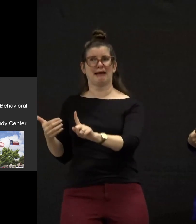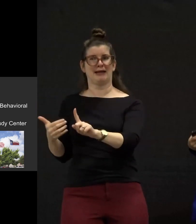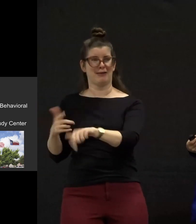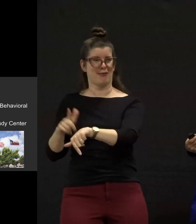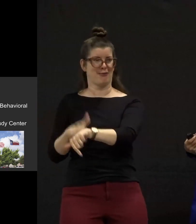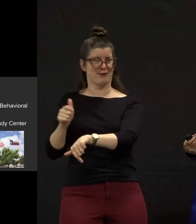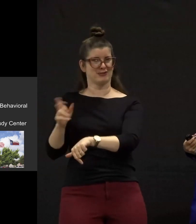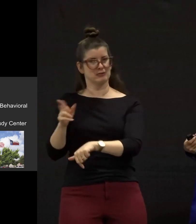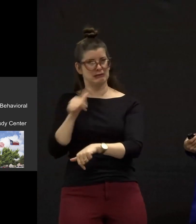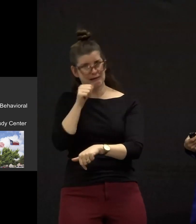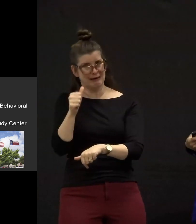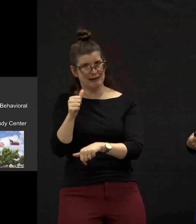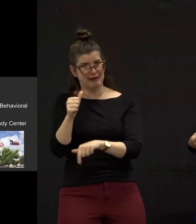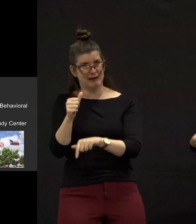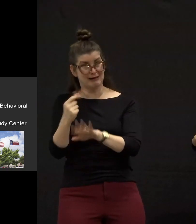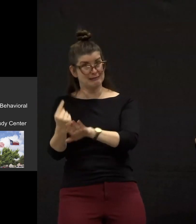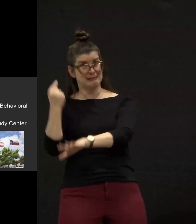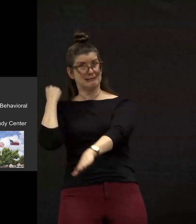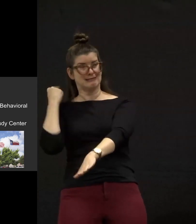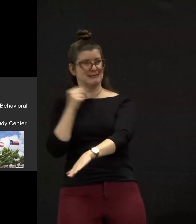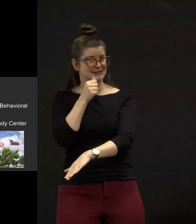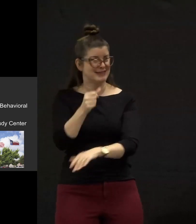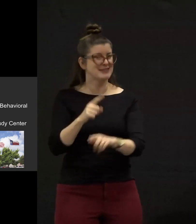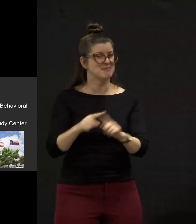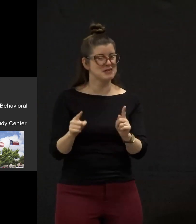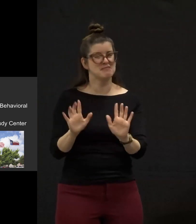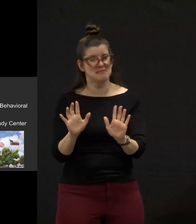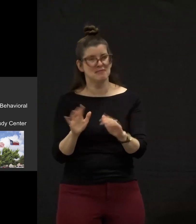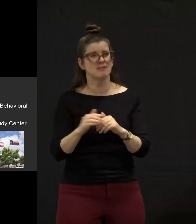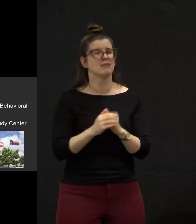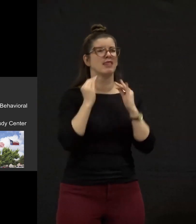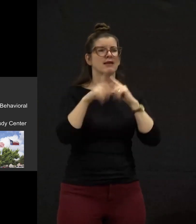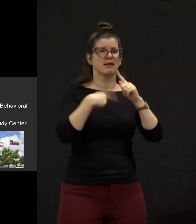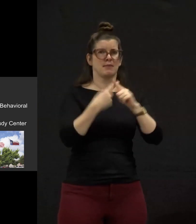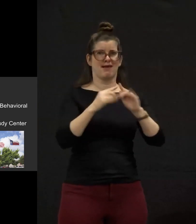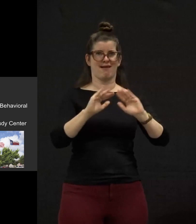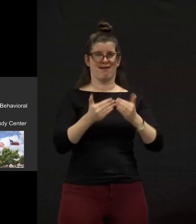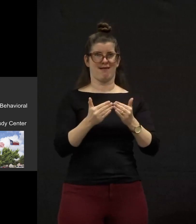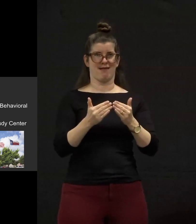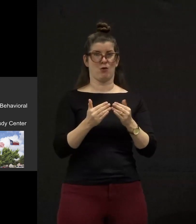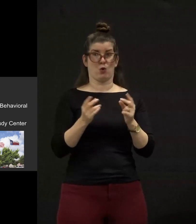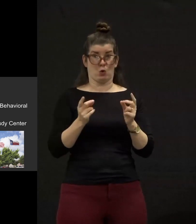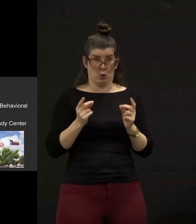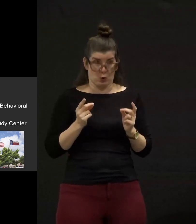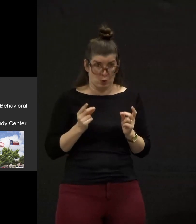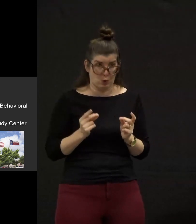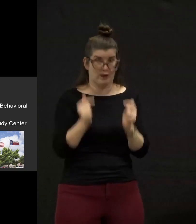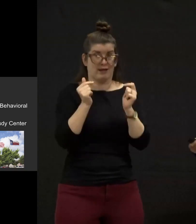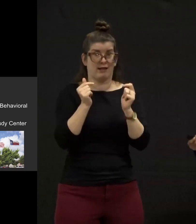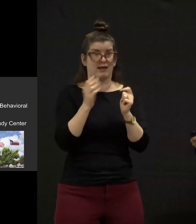not too far, but thinking about how quickly and rapidly